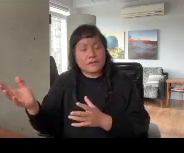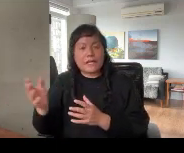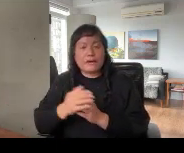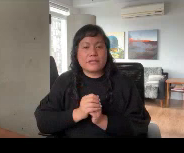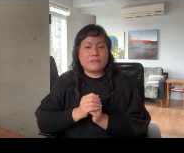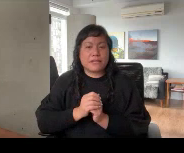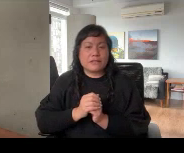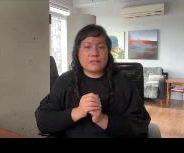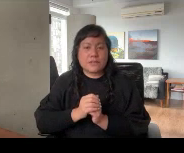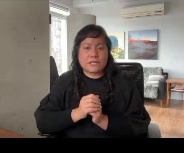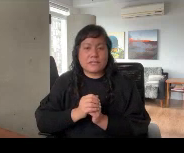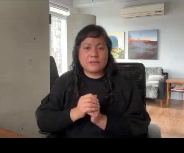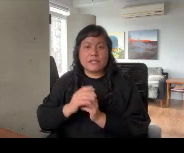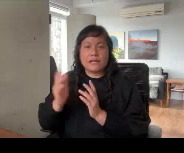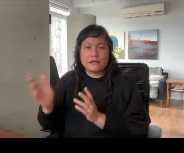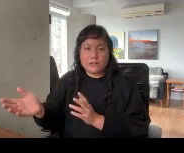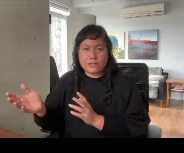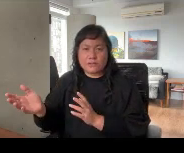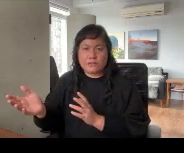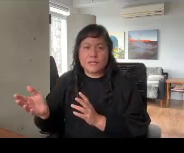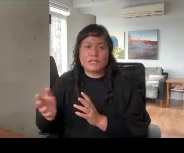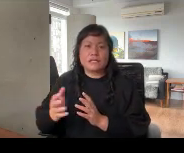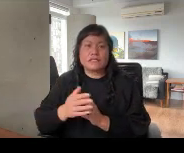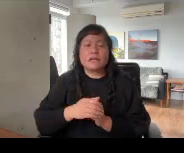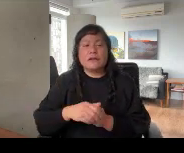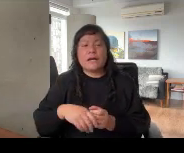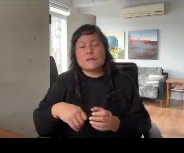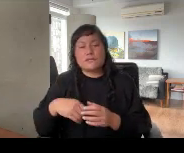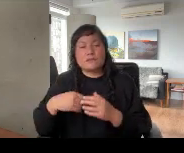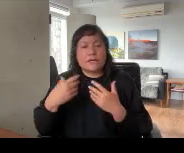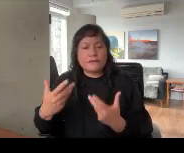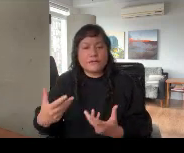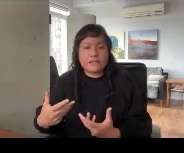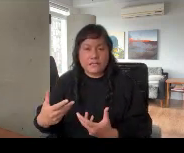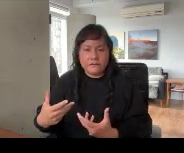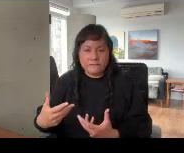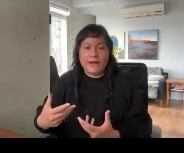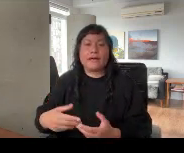including areas related to accessibility in our digital spaces. So diversity is a